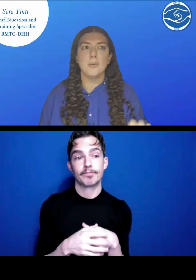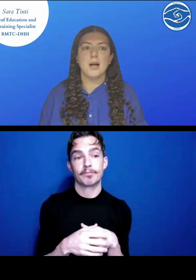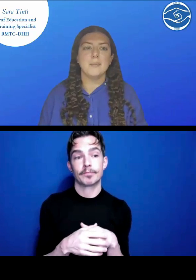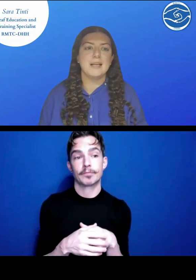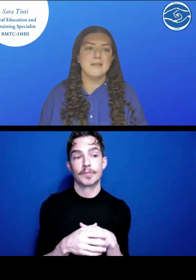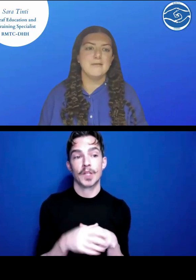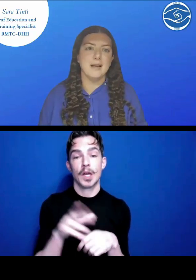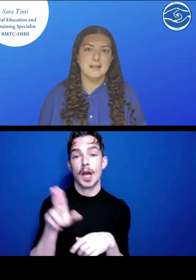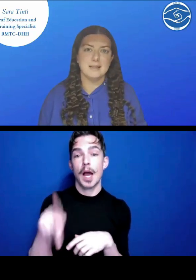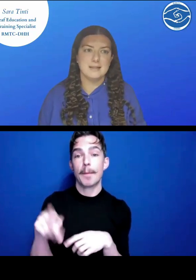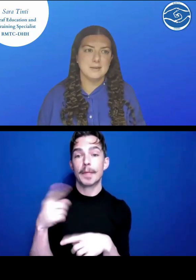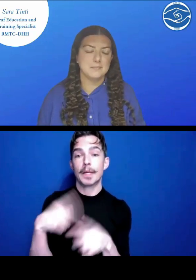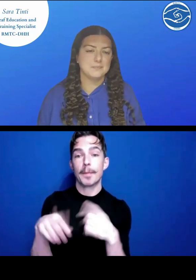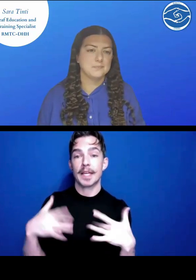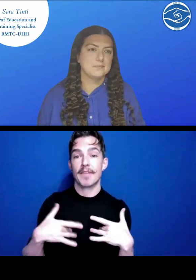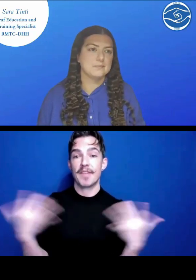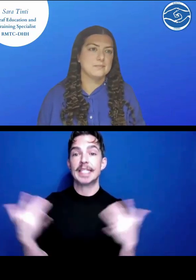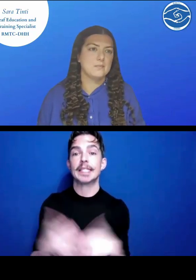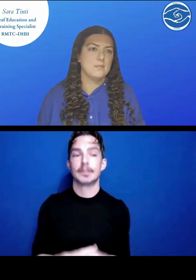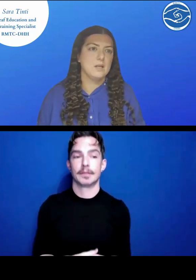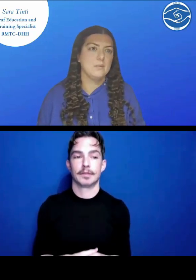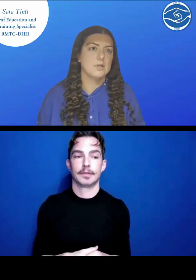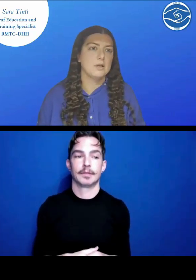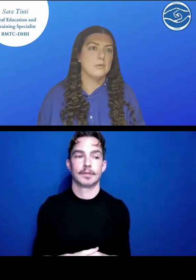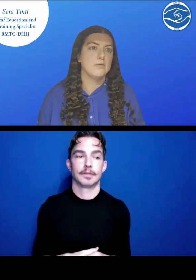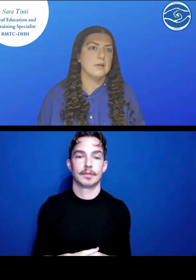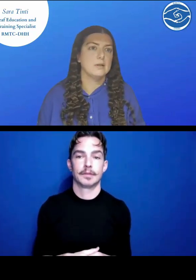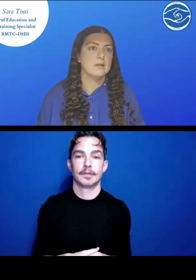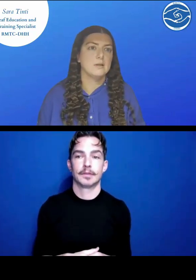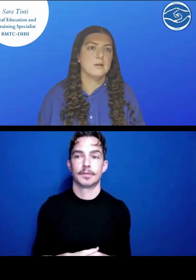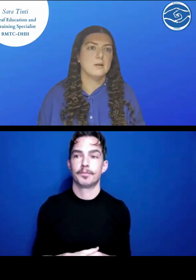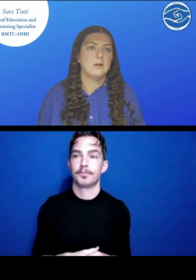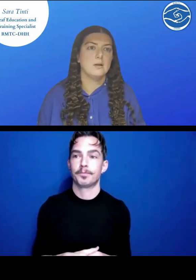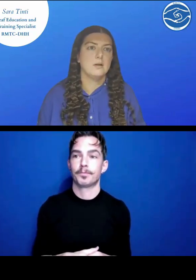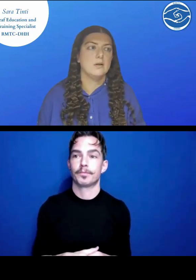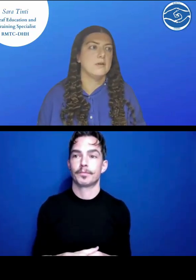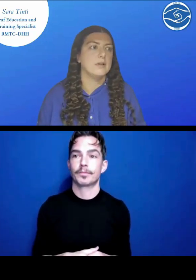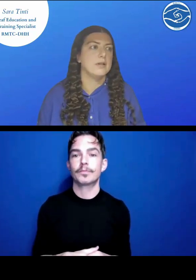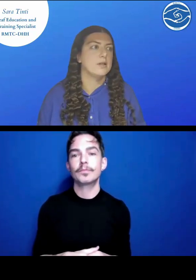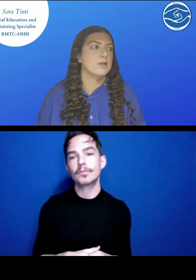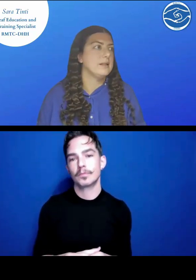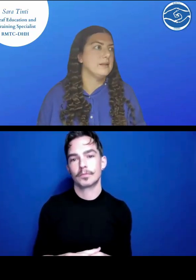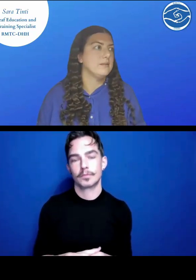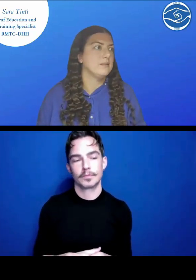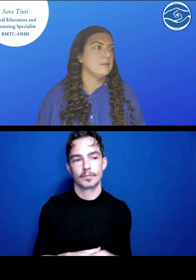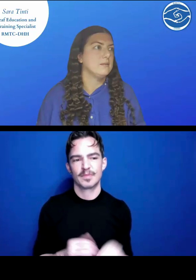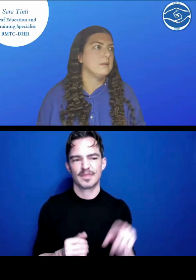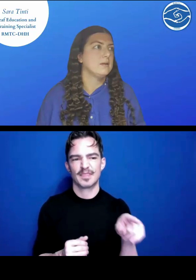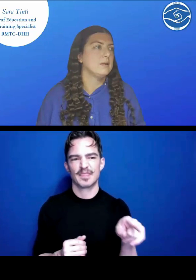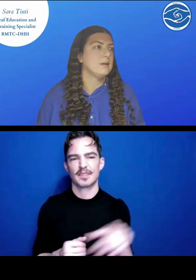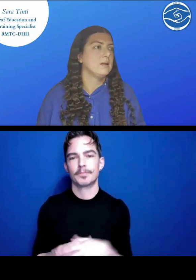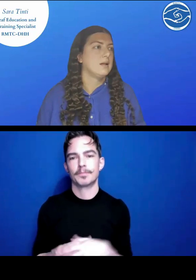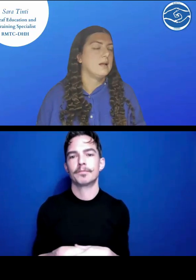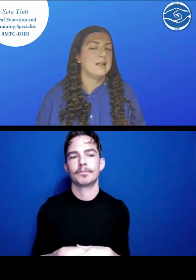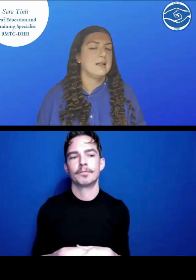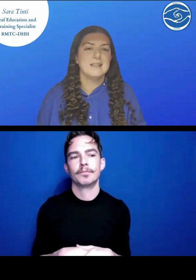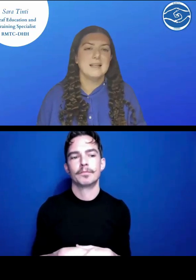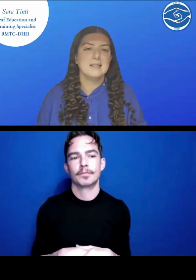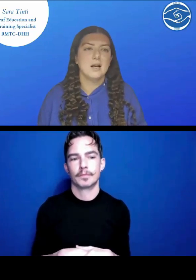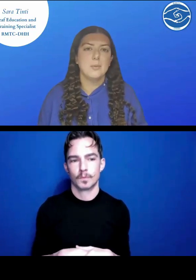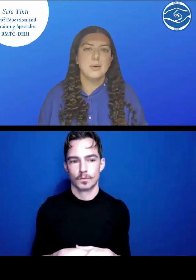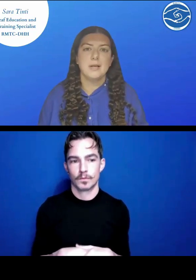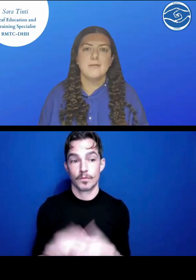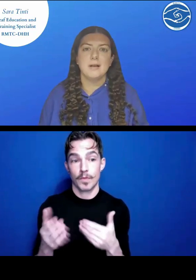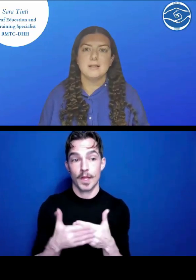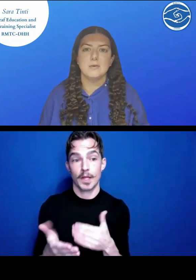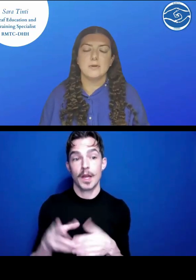our upcoming event. This over here so I can see. Next thing is our upcoming events. So,